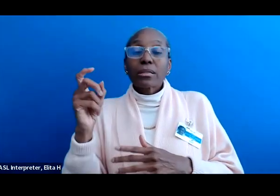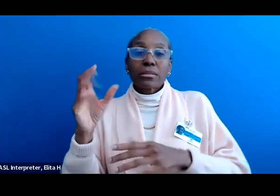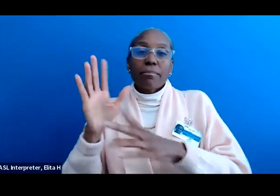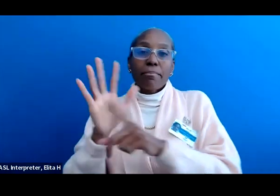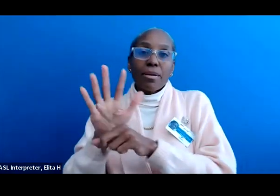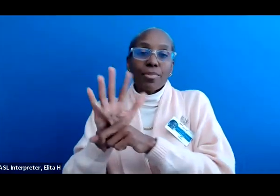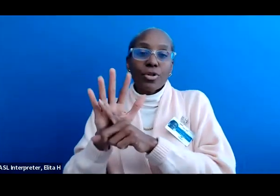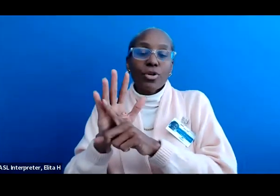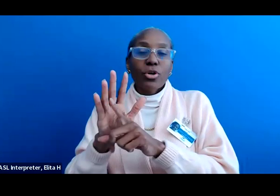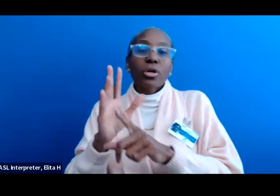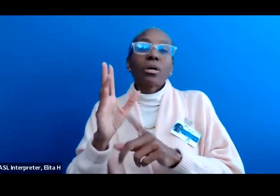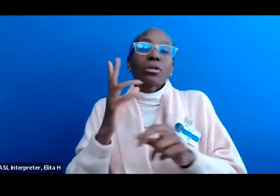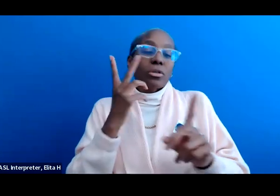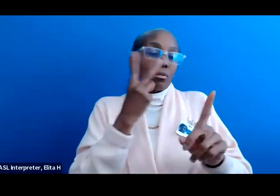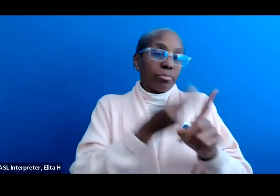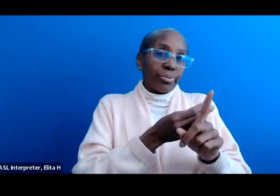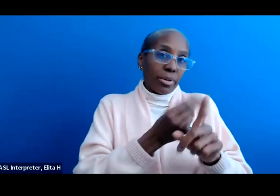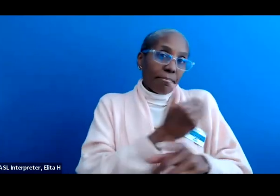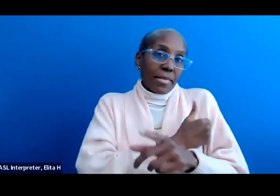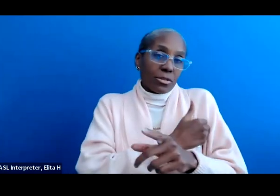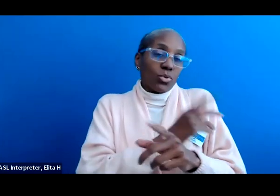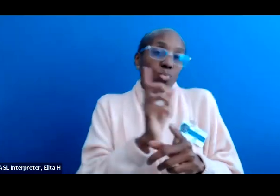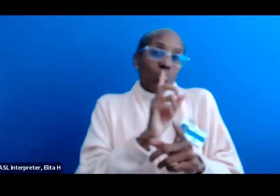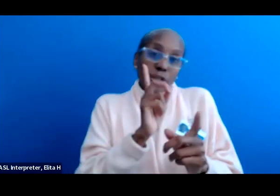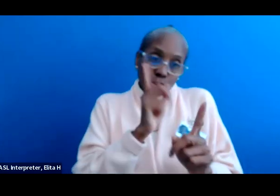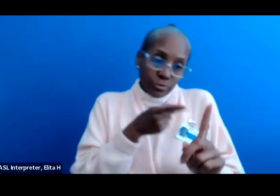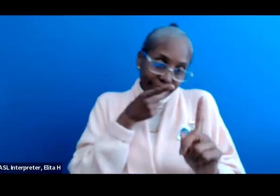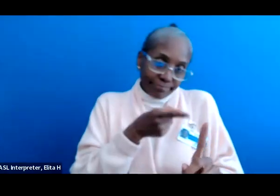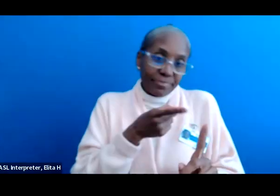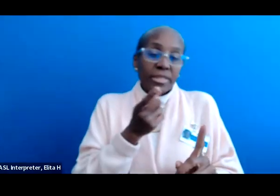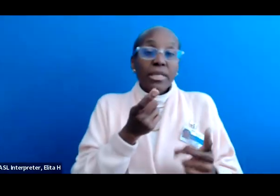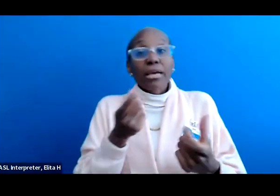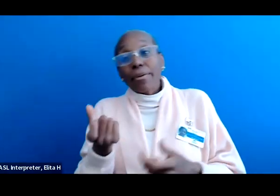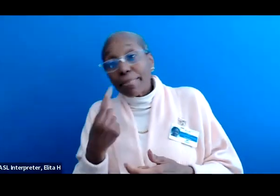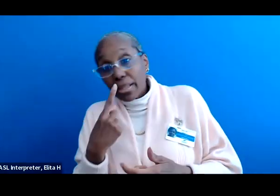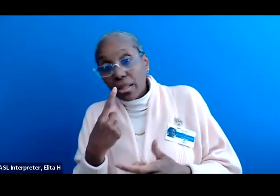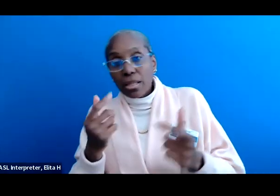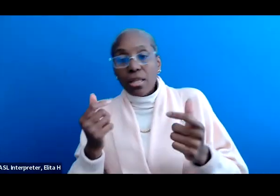you're only affecting the muscles that need to be affected. If you take a pill, you're relaxing your arm muscles.